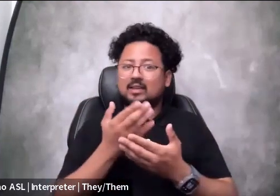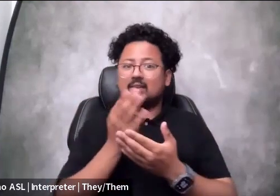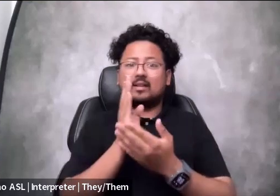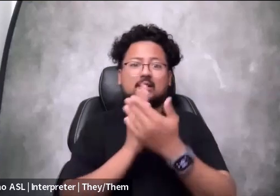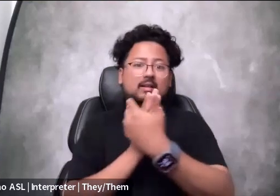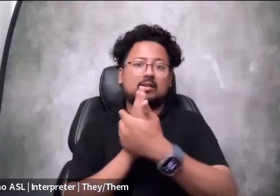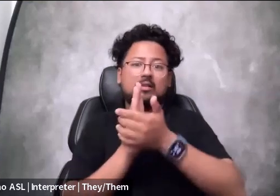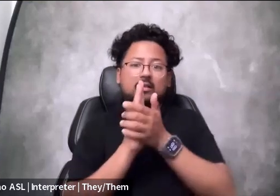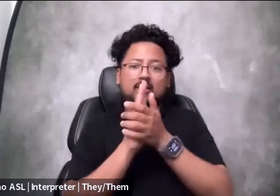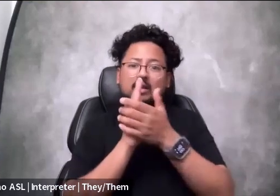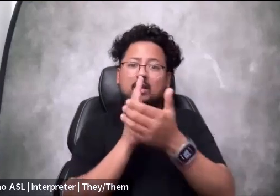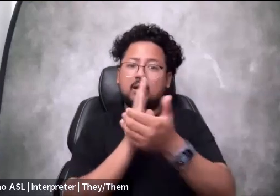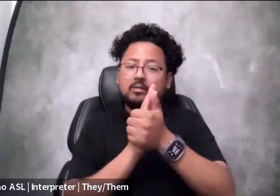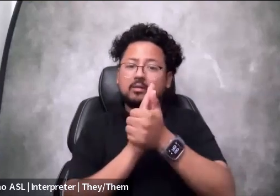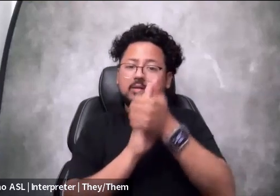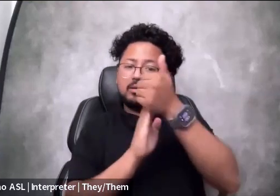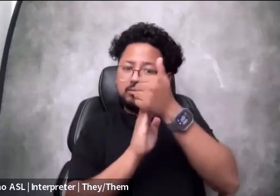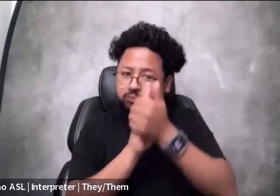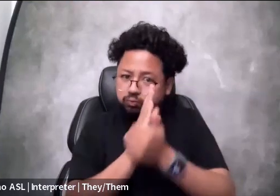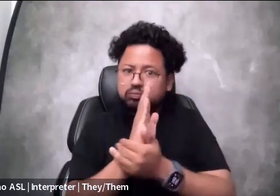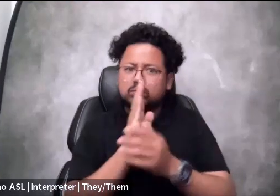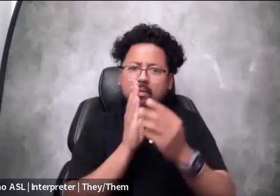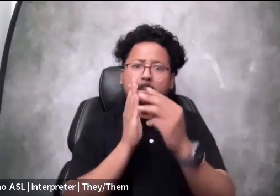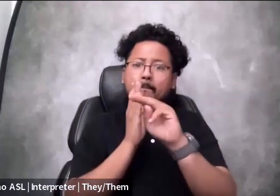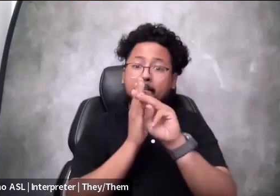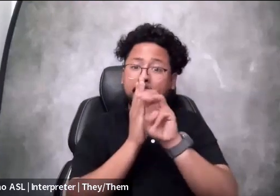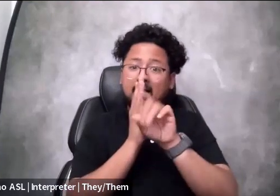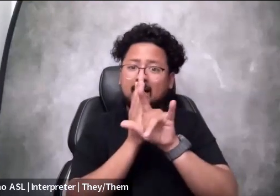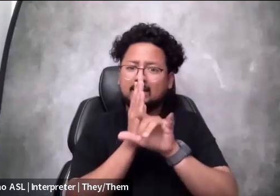And I thought to myself, that's great, but why isn't it a sticker?